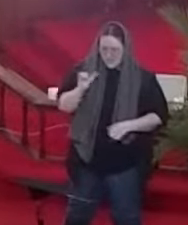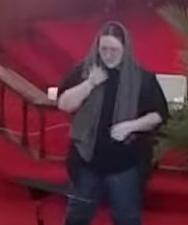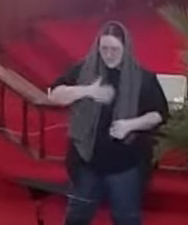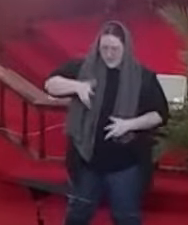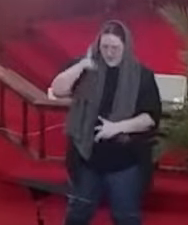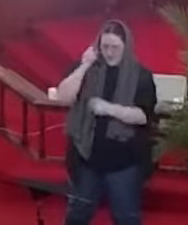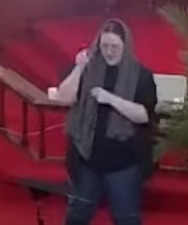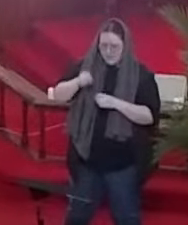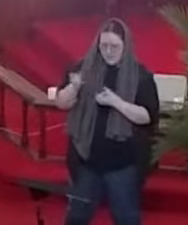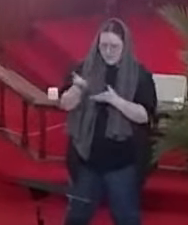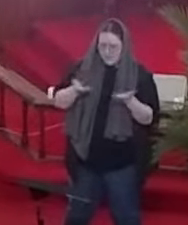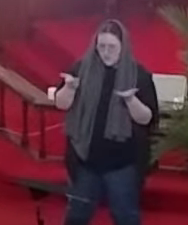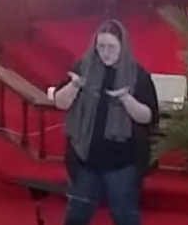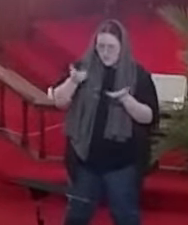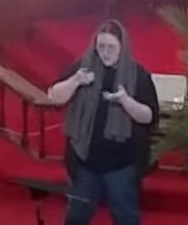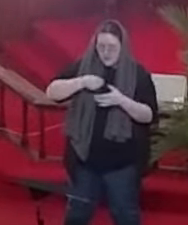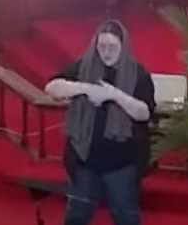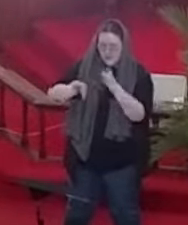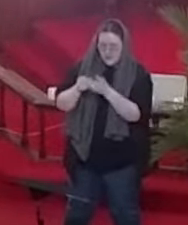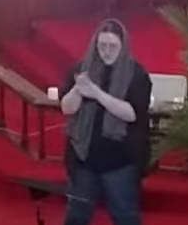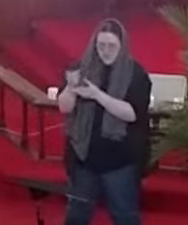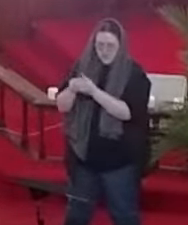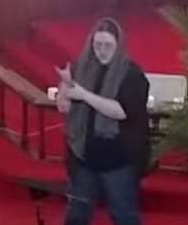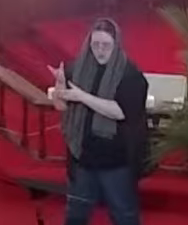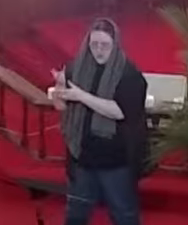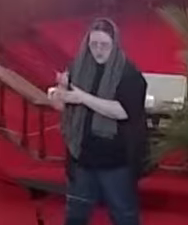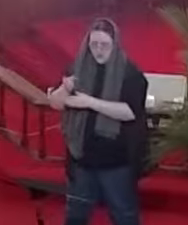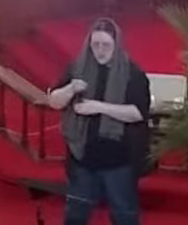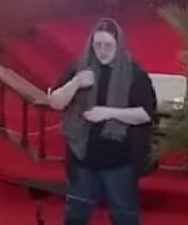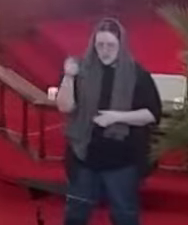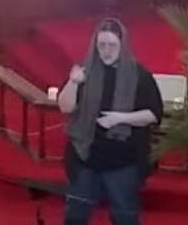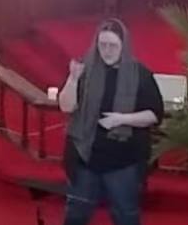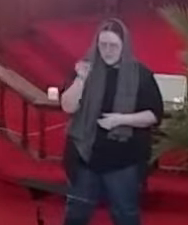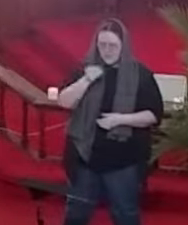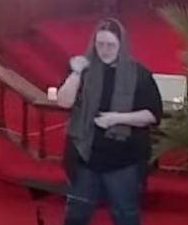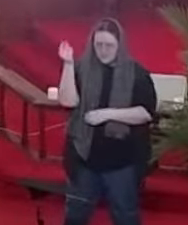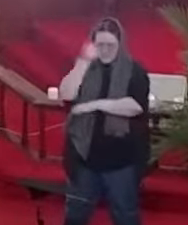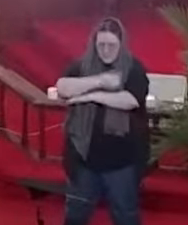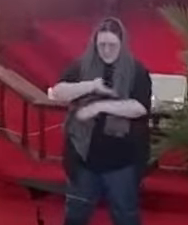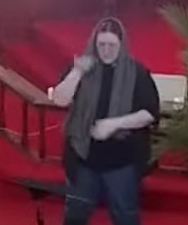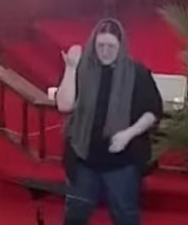Like I heard them here in this garden just a few days ago.